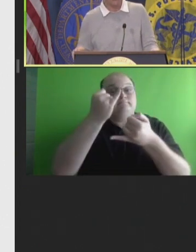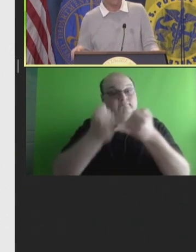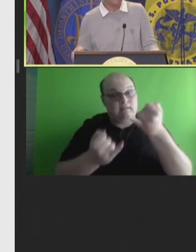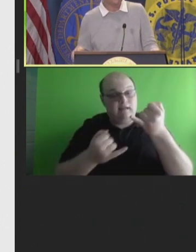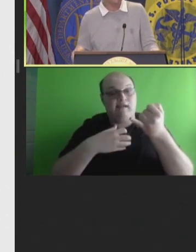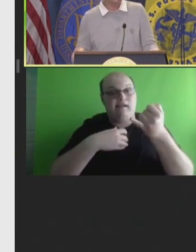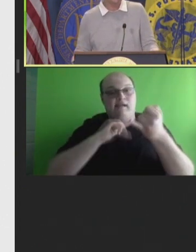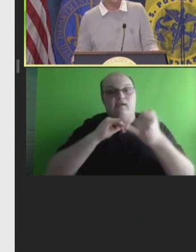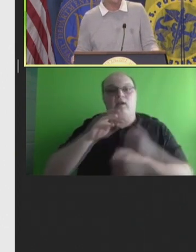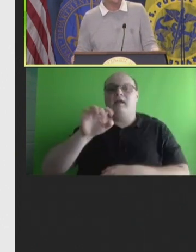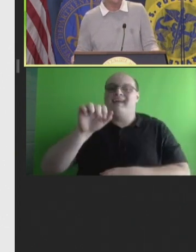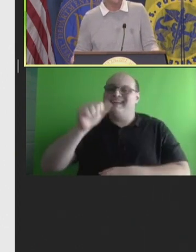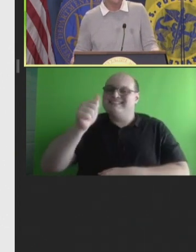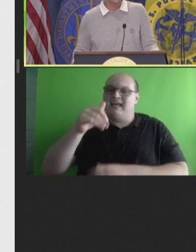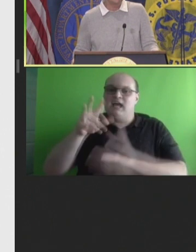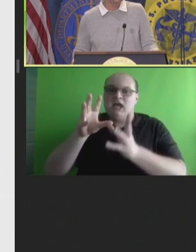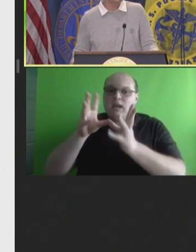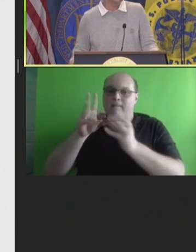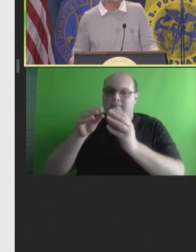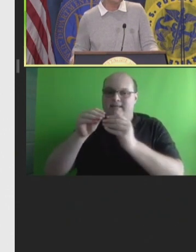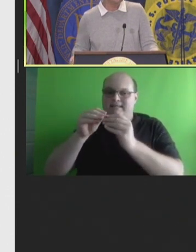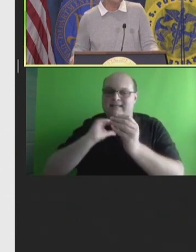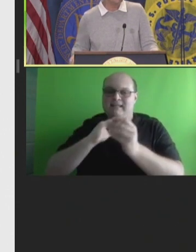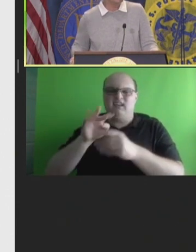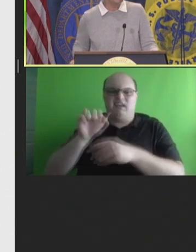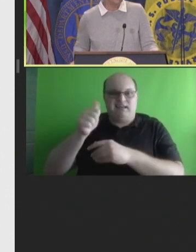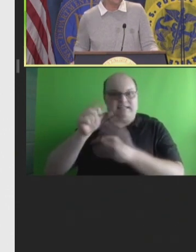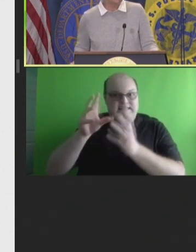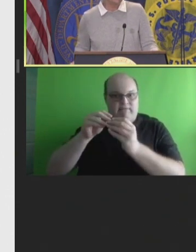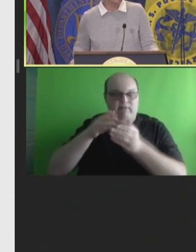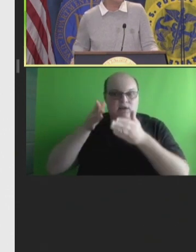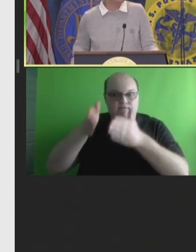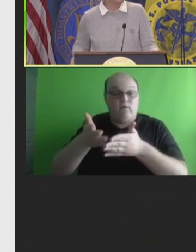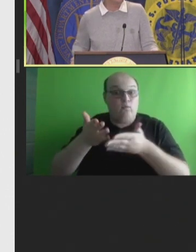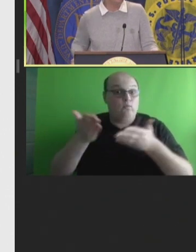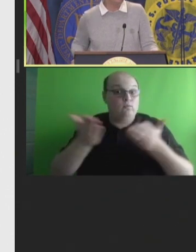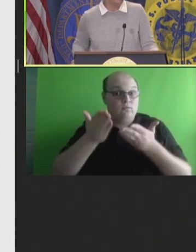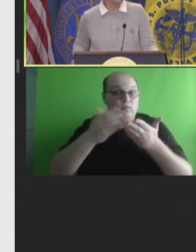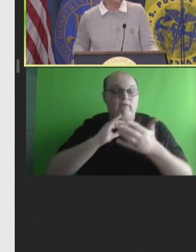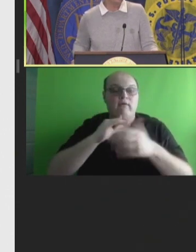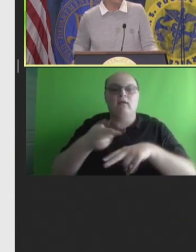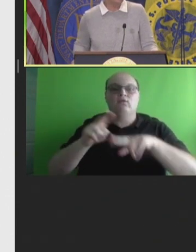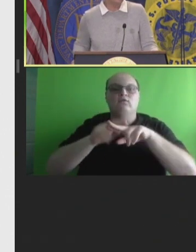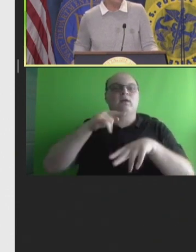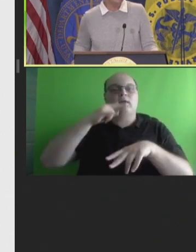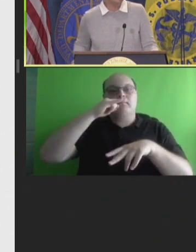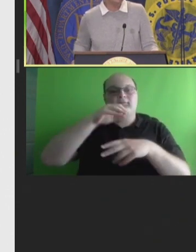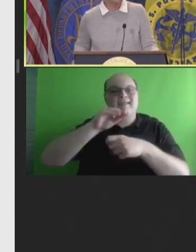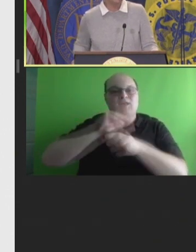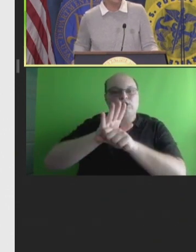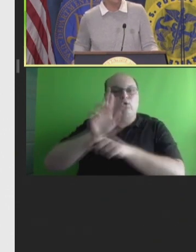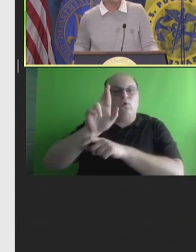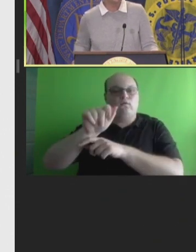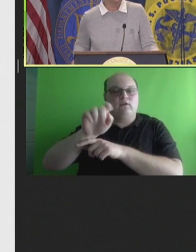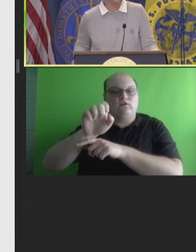regional meetings that was specifically focused on increasing pediatric COVID rates, but it also lays